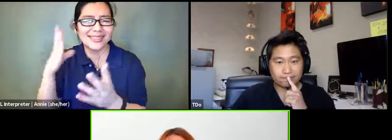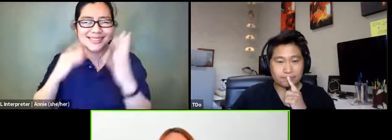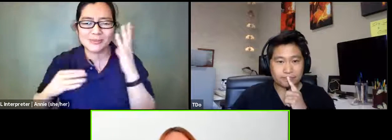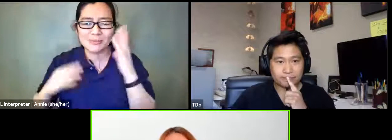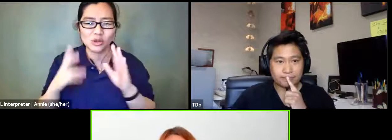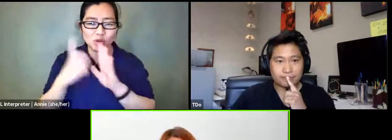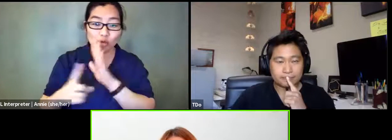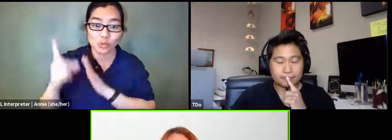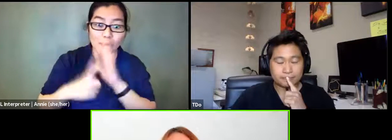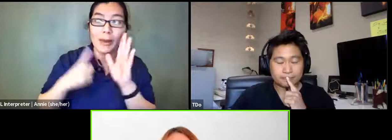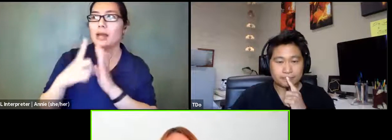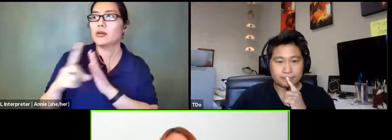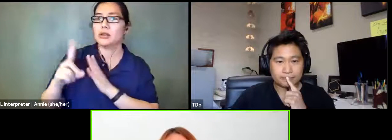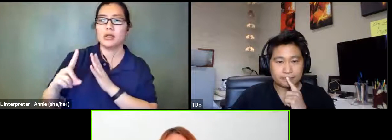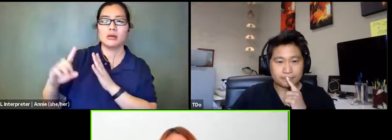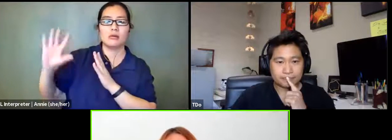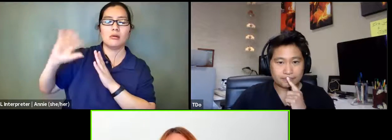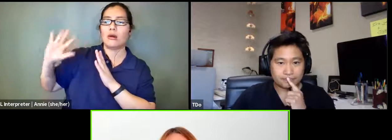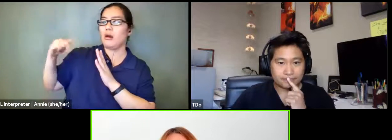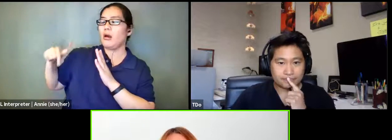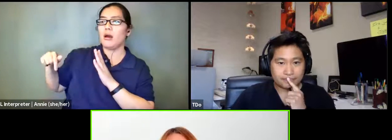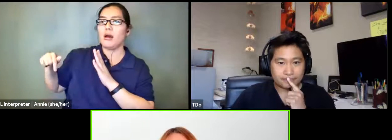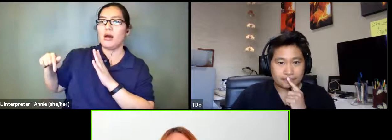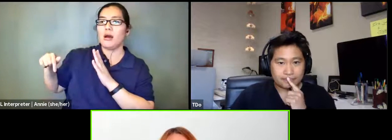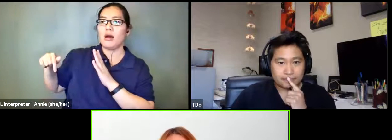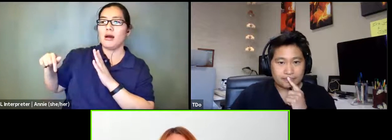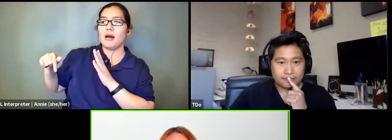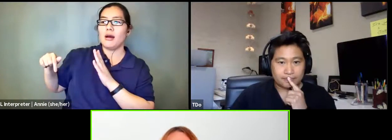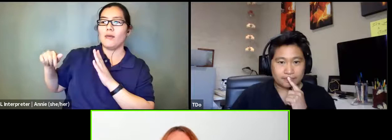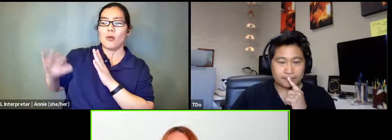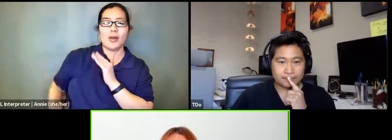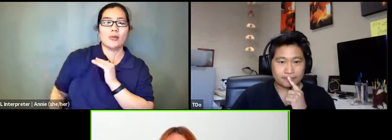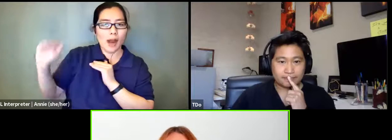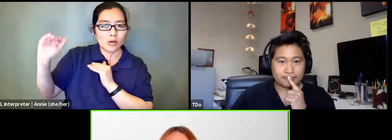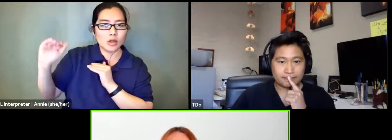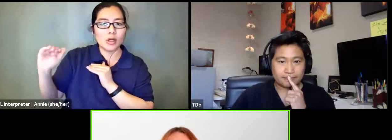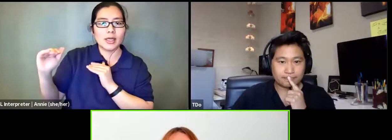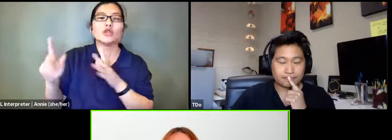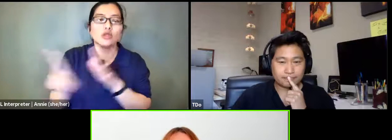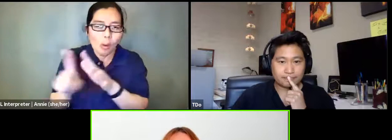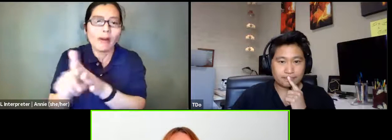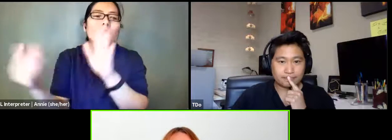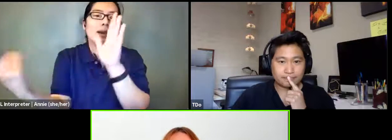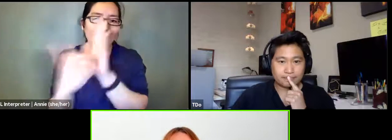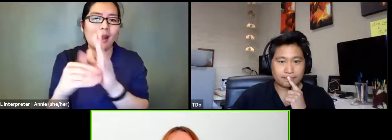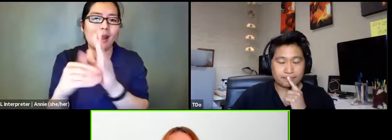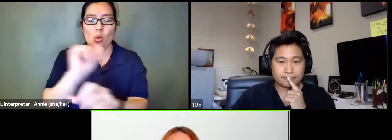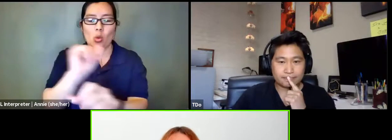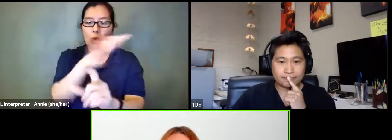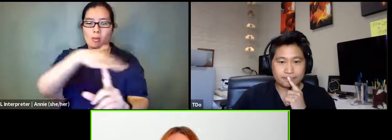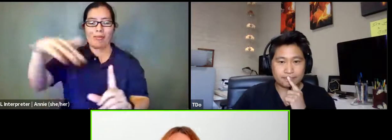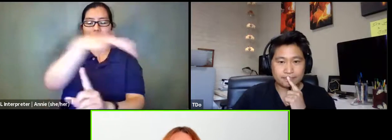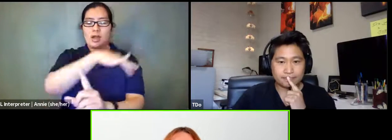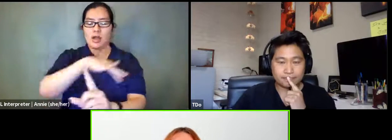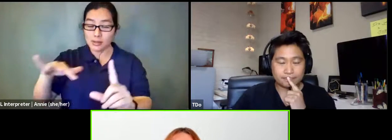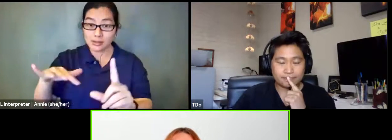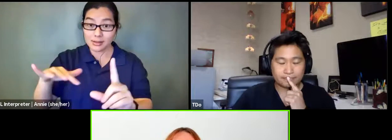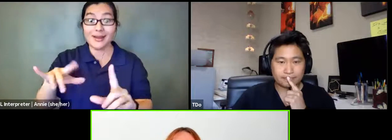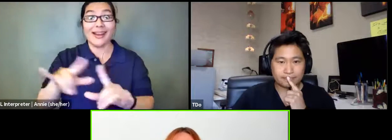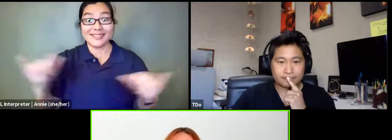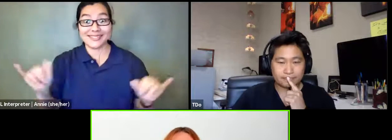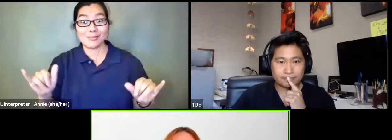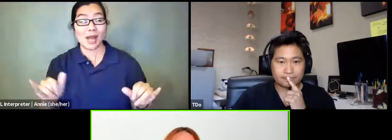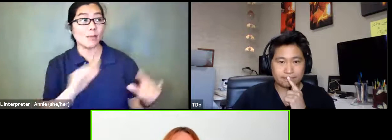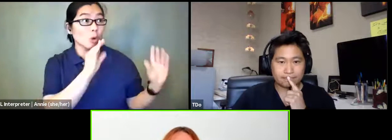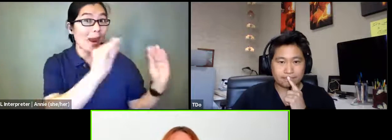on top of it you are adding this emotional labor of educating people and then, of course,